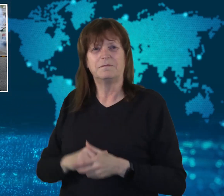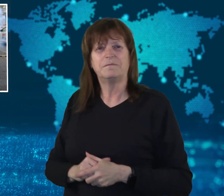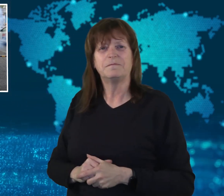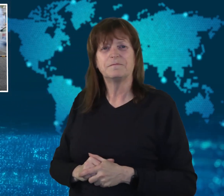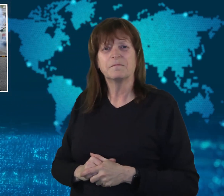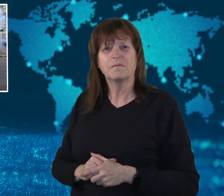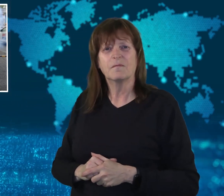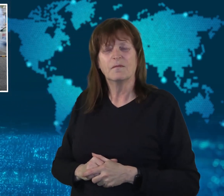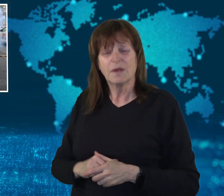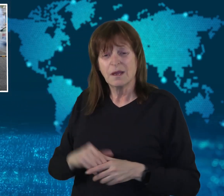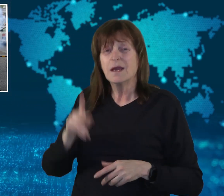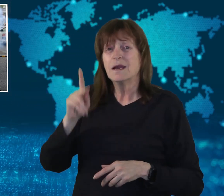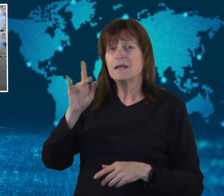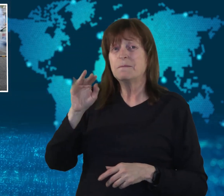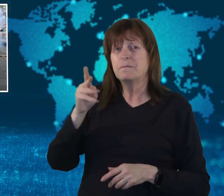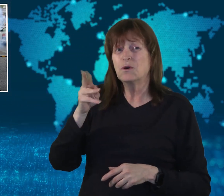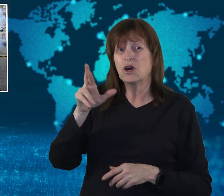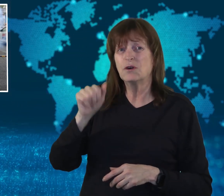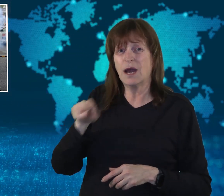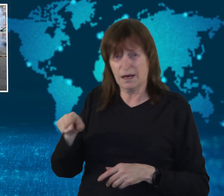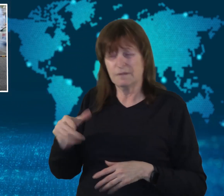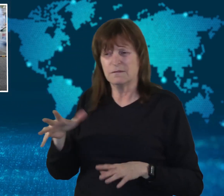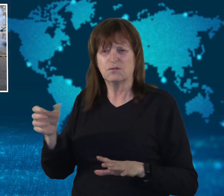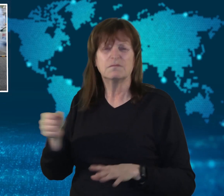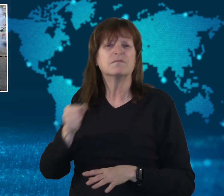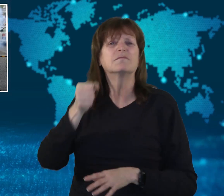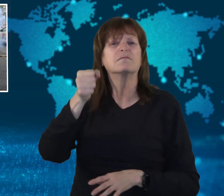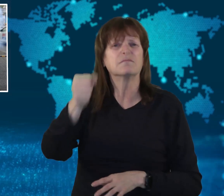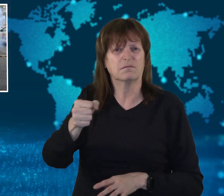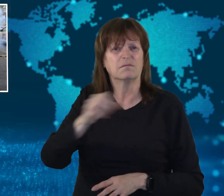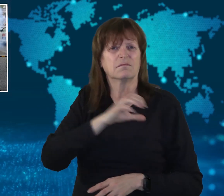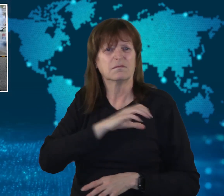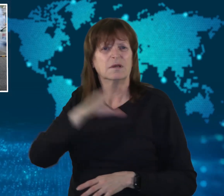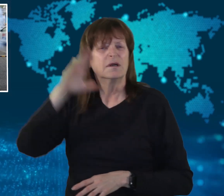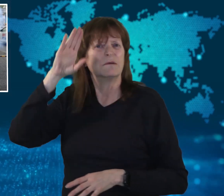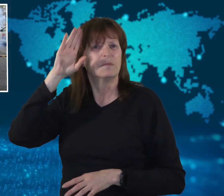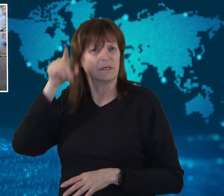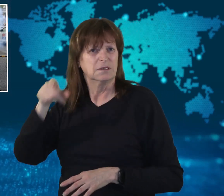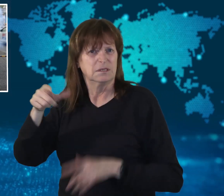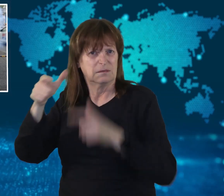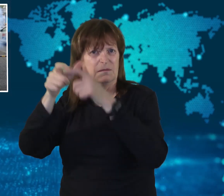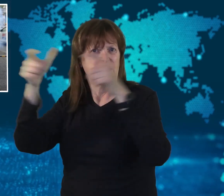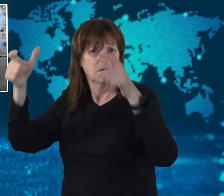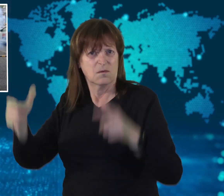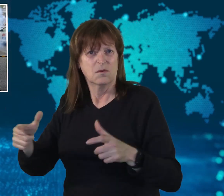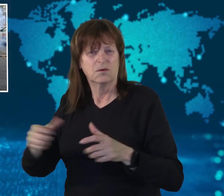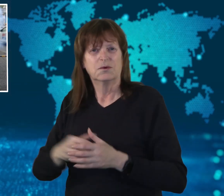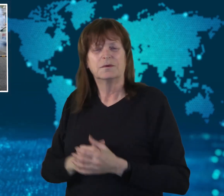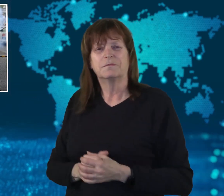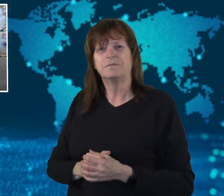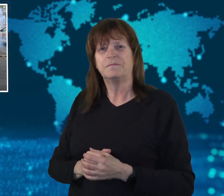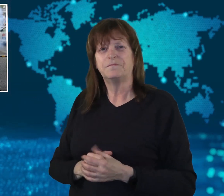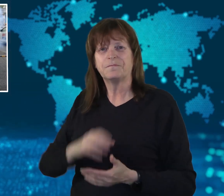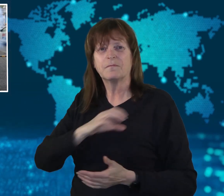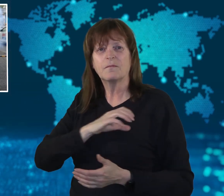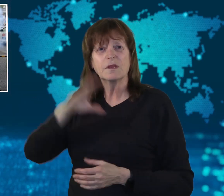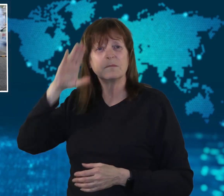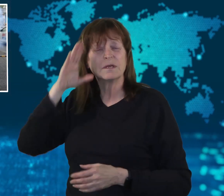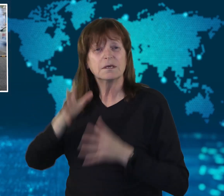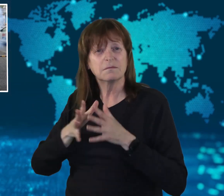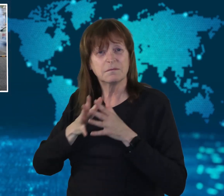Kimura was taken to police headquarters.